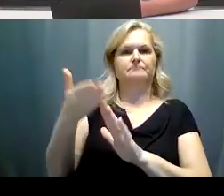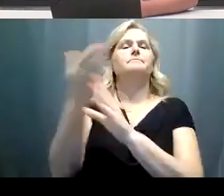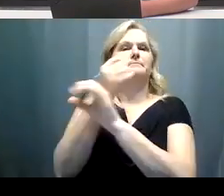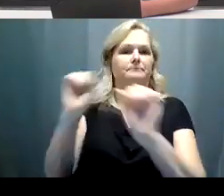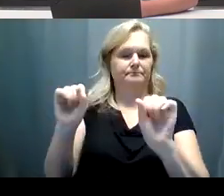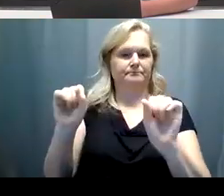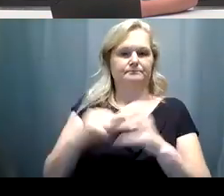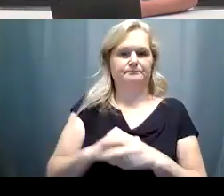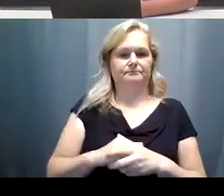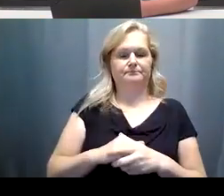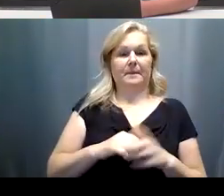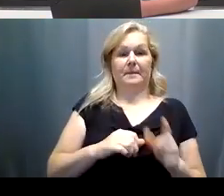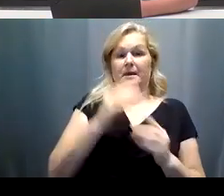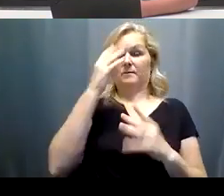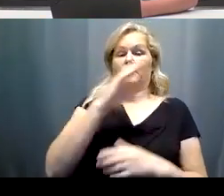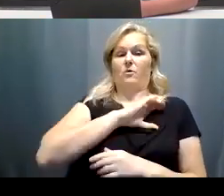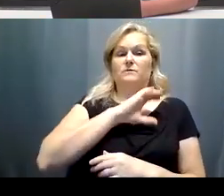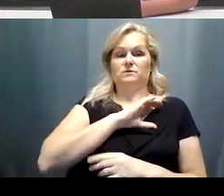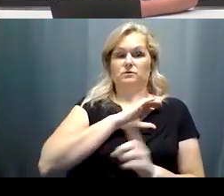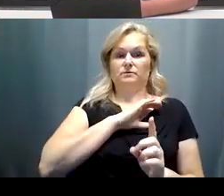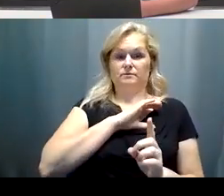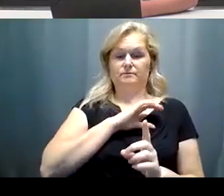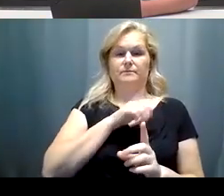Information officer as election officer